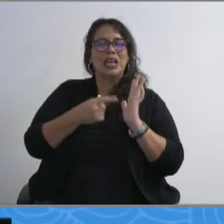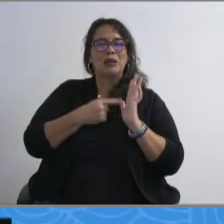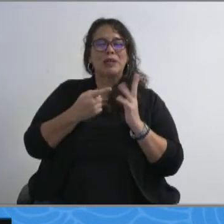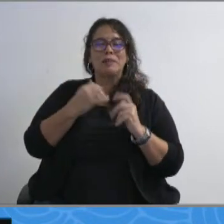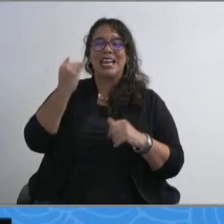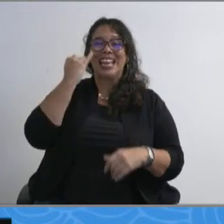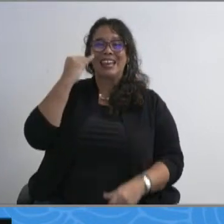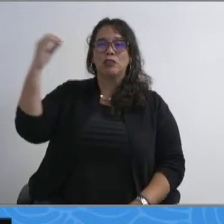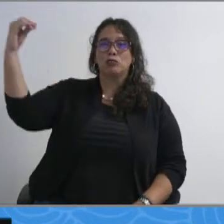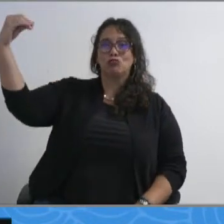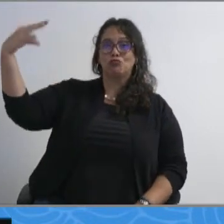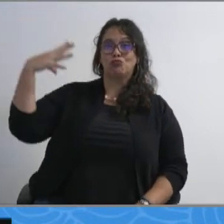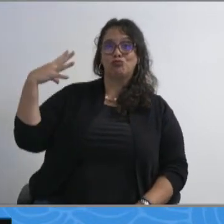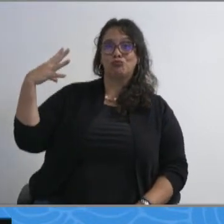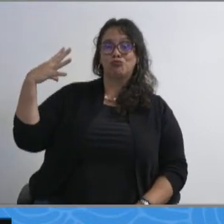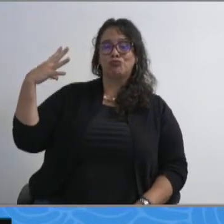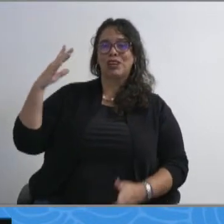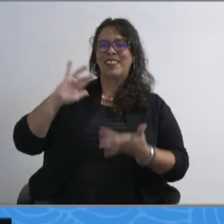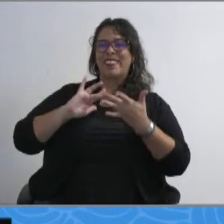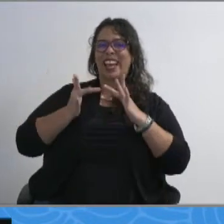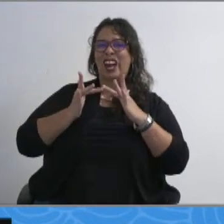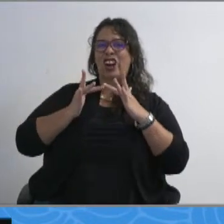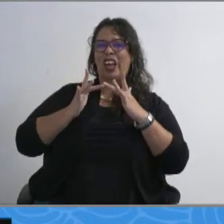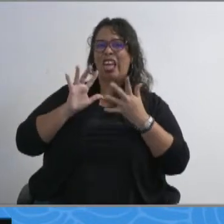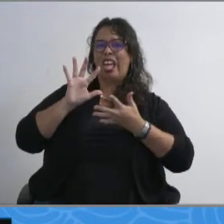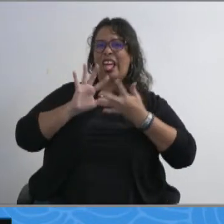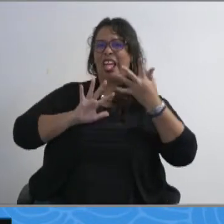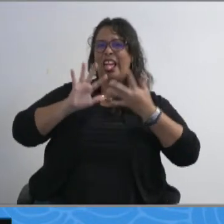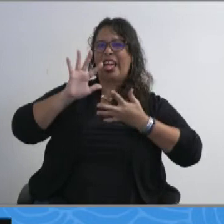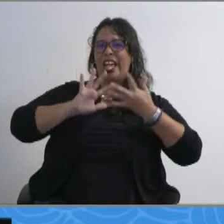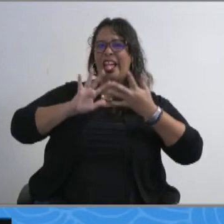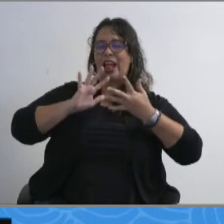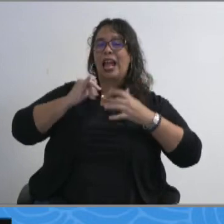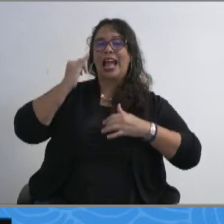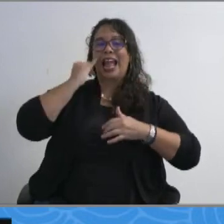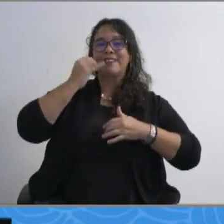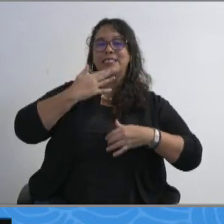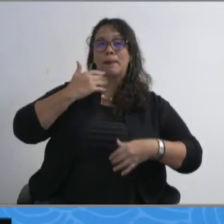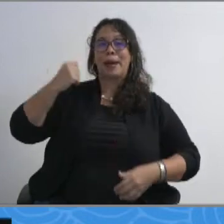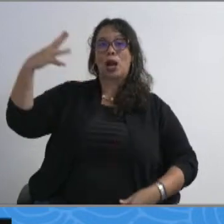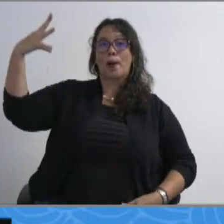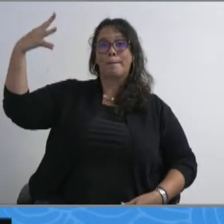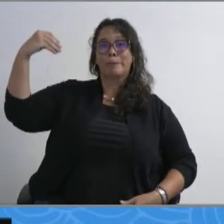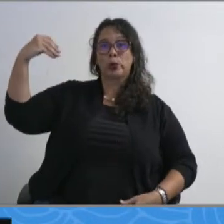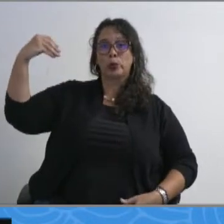And so, if turning off your camera is better for you, then by all means, please feel free to do so.